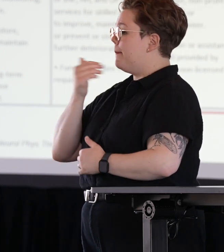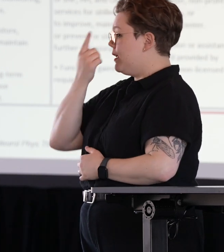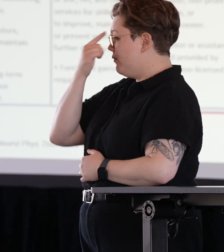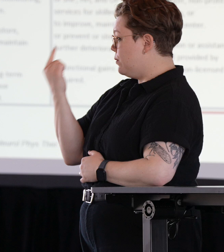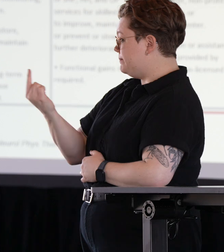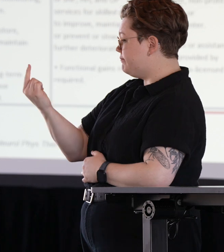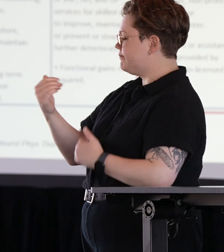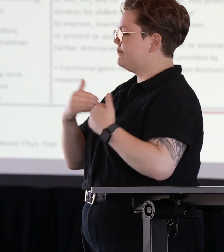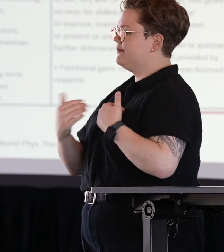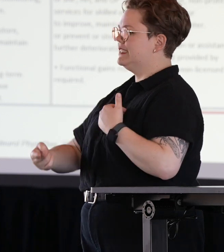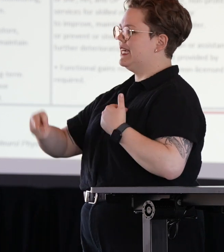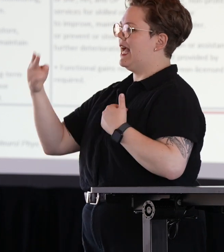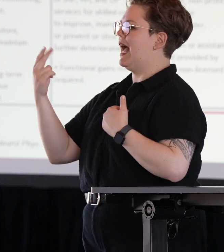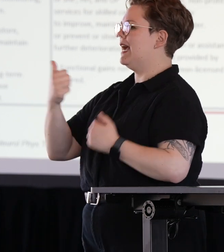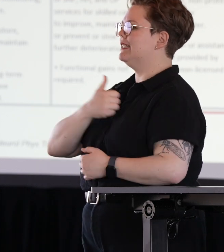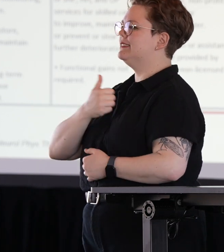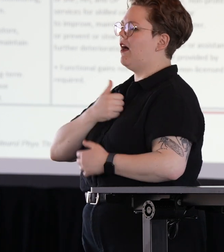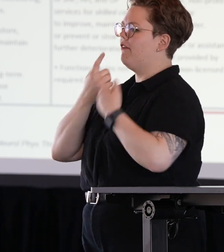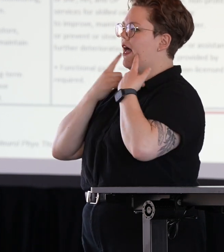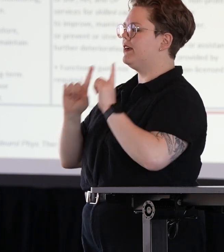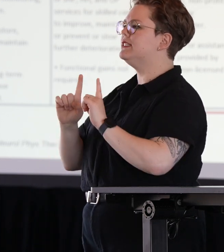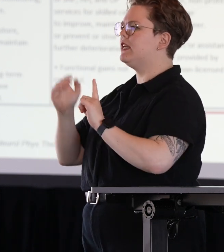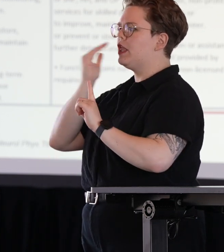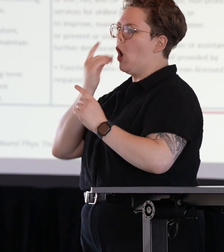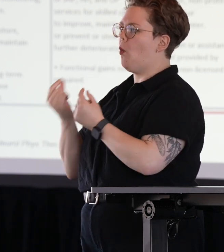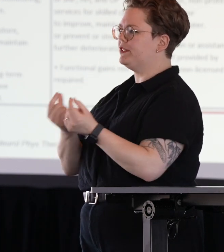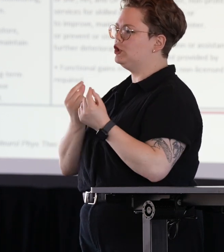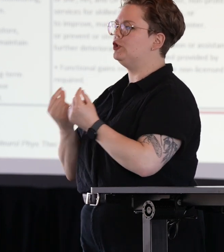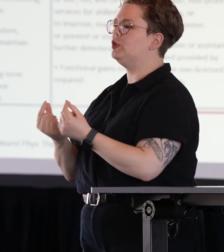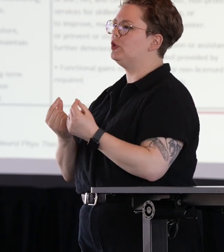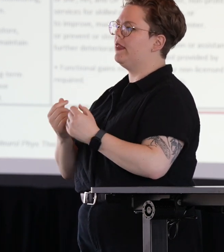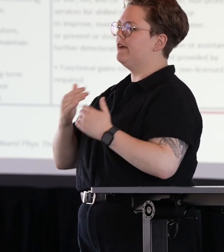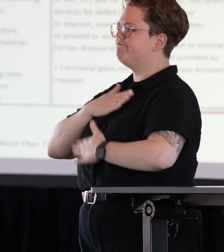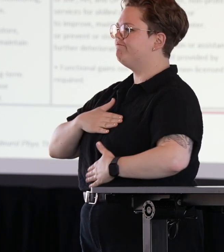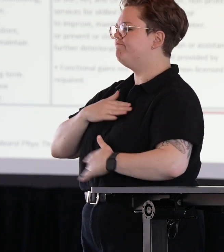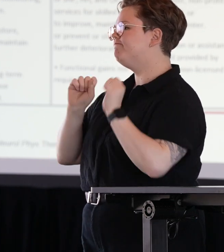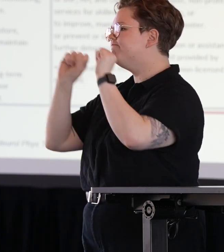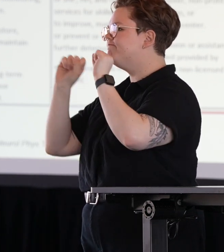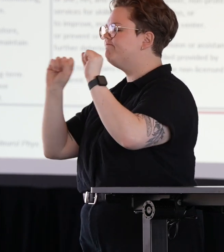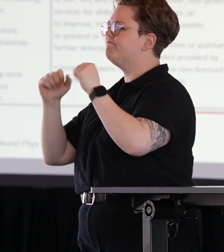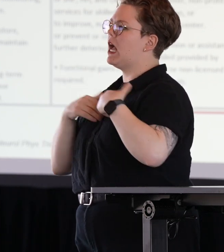usually has a high self efficacy for exercise. They know what to do. They enjoy exercise. They have a lot of the resources and